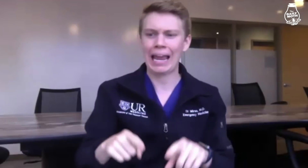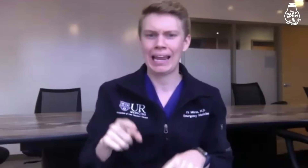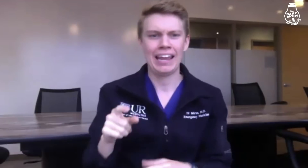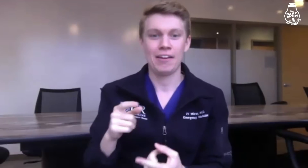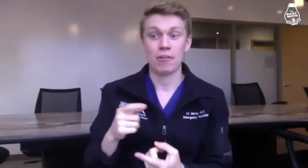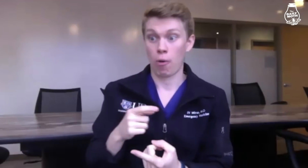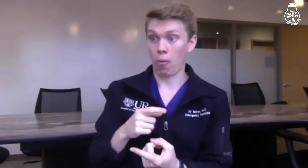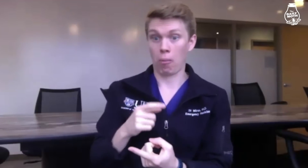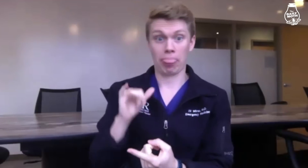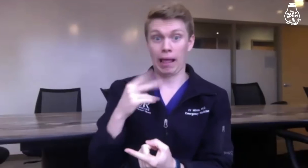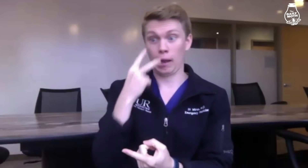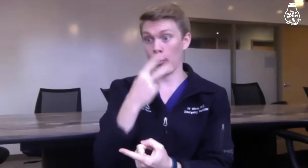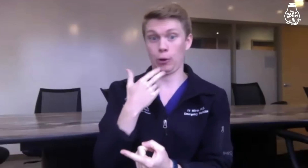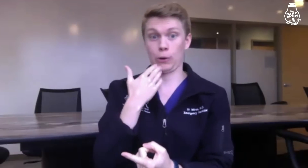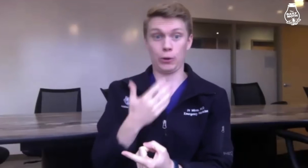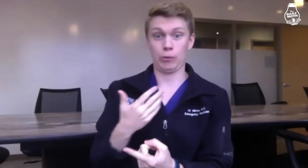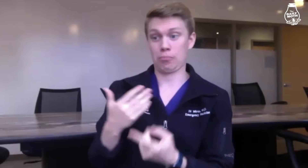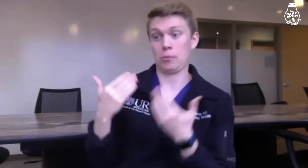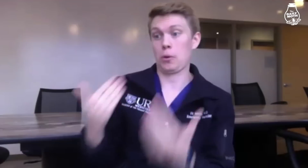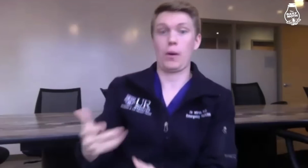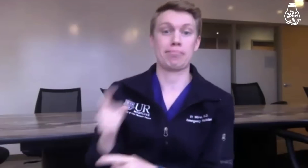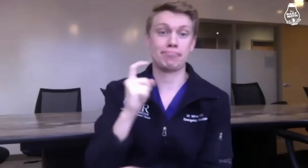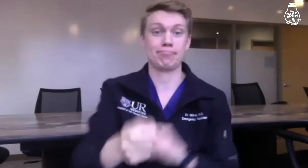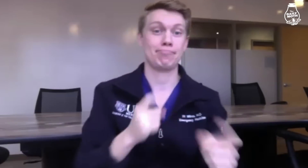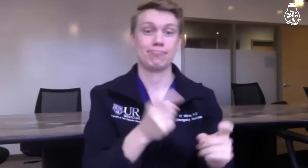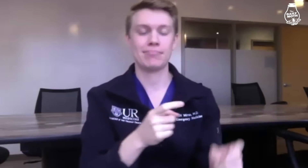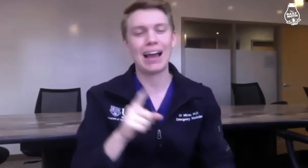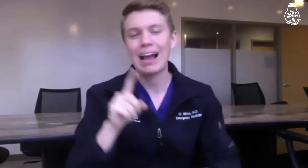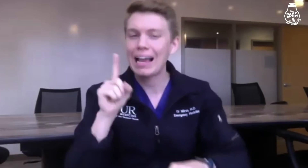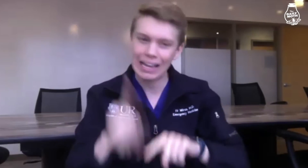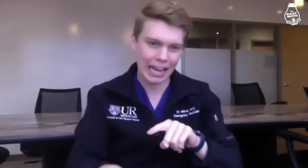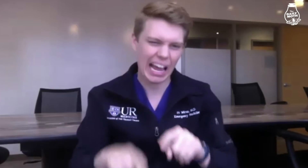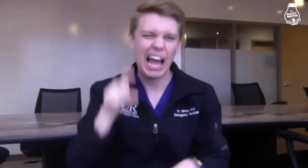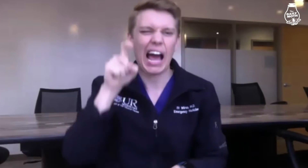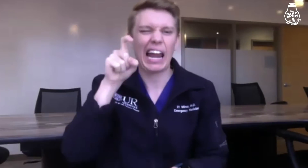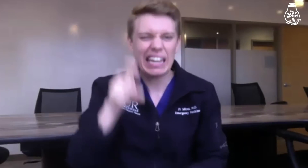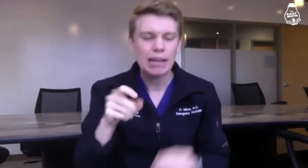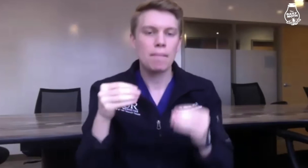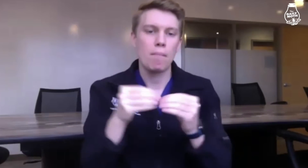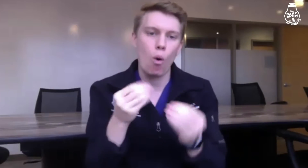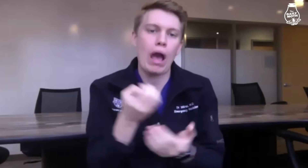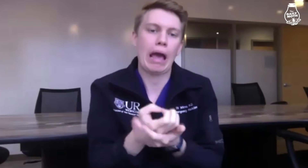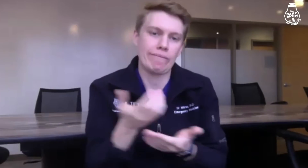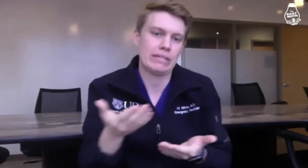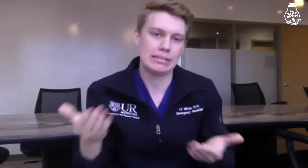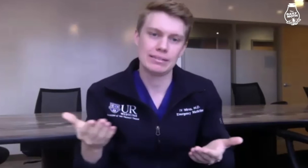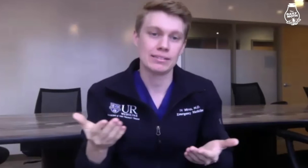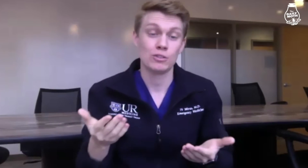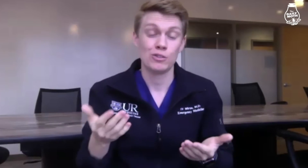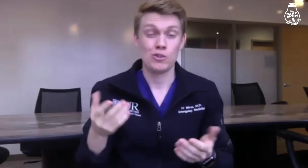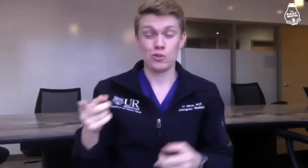I can't say, "Oh that looks good," and prescribe it. I can't, I need more evidence.